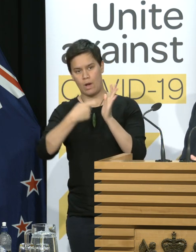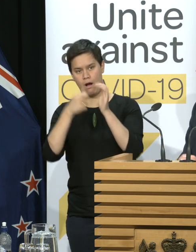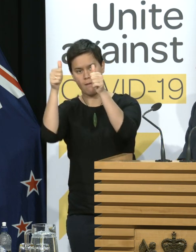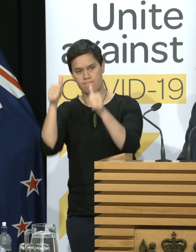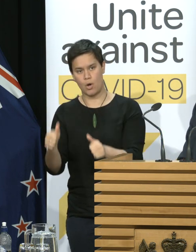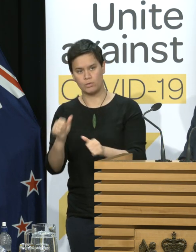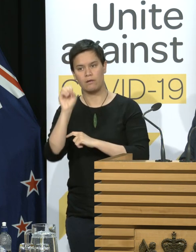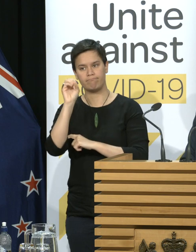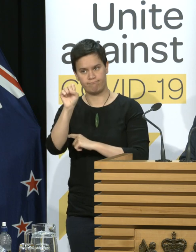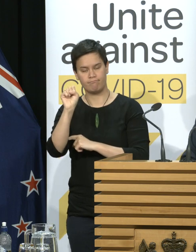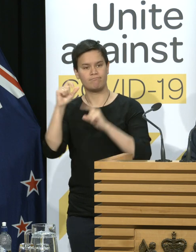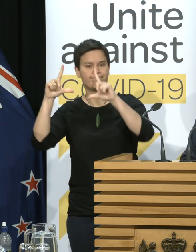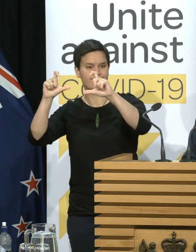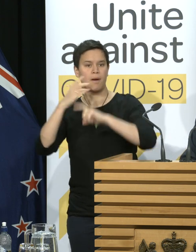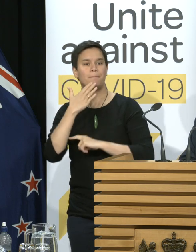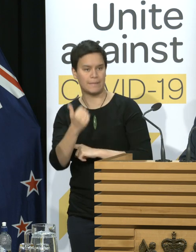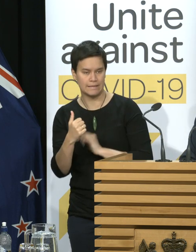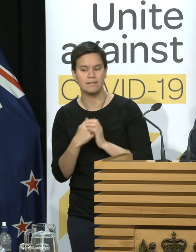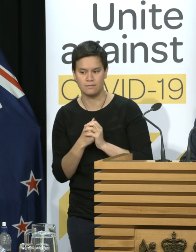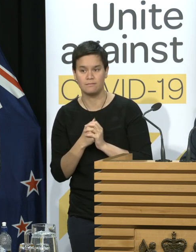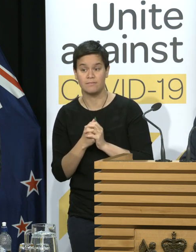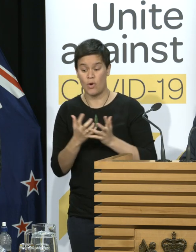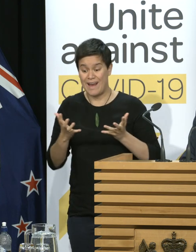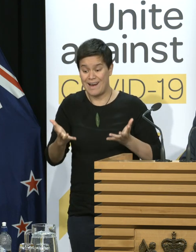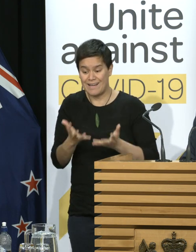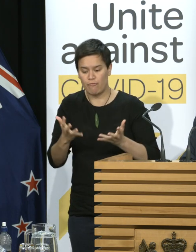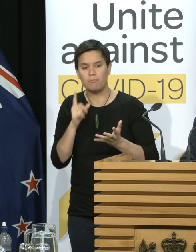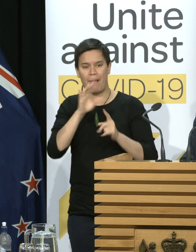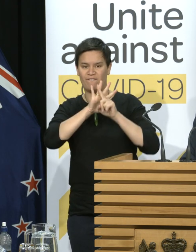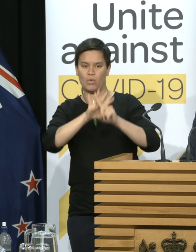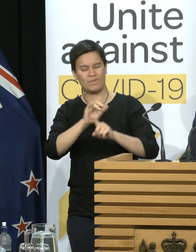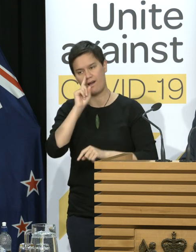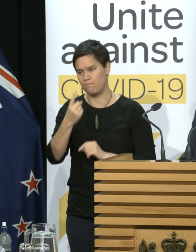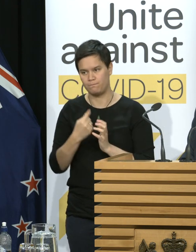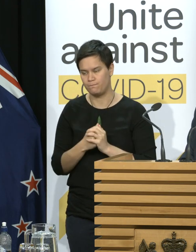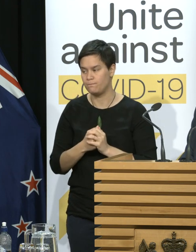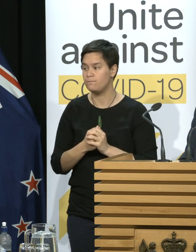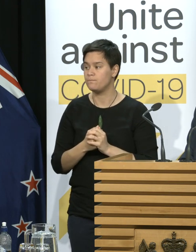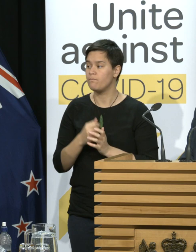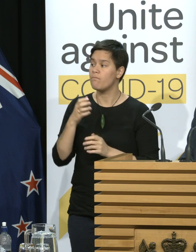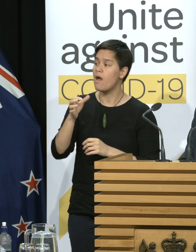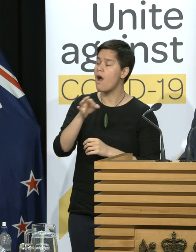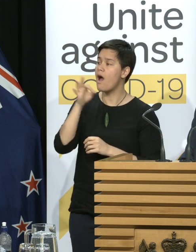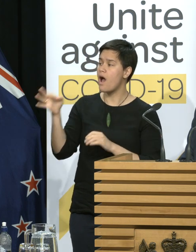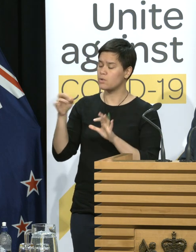been had with all event organizers. [INTERPOSING VOICES] You mentioned last week that you would take to cabinet this week-- or that you're discussing